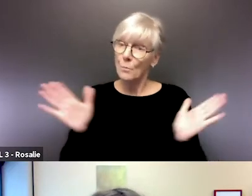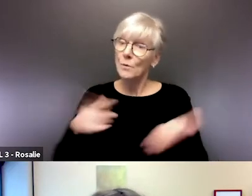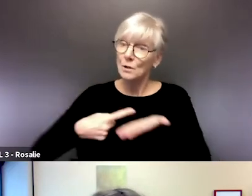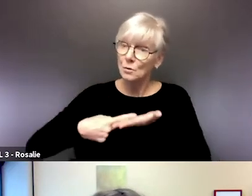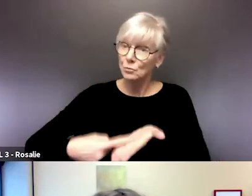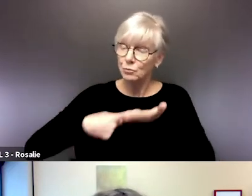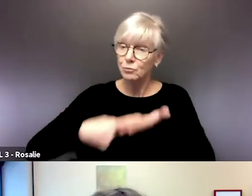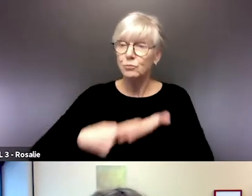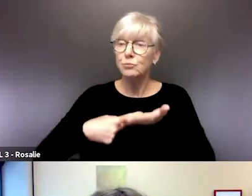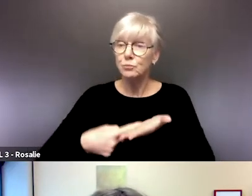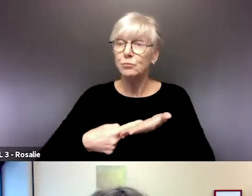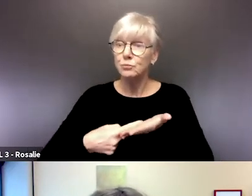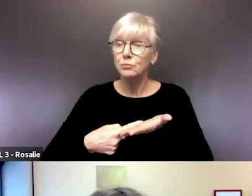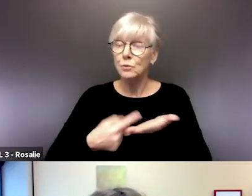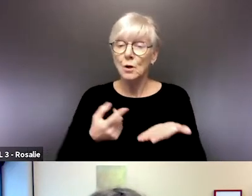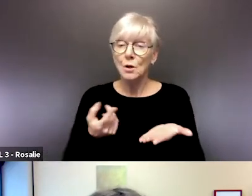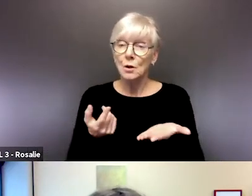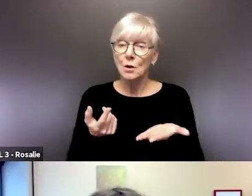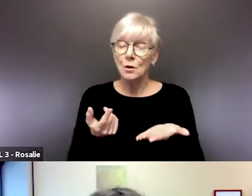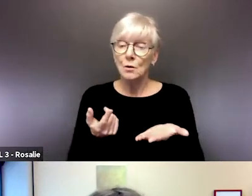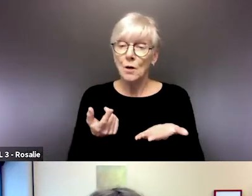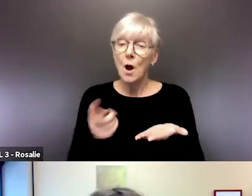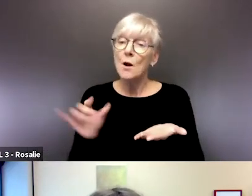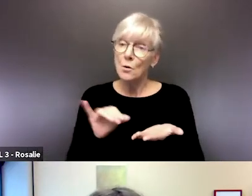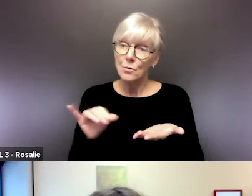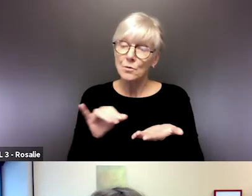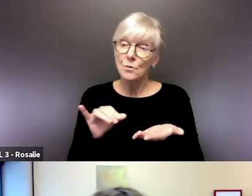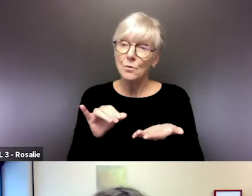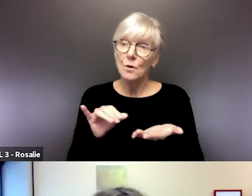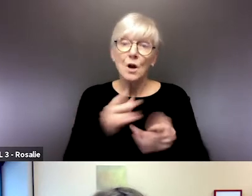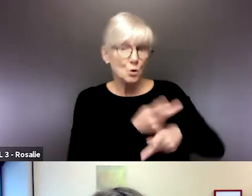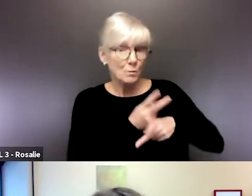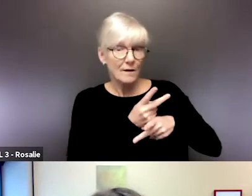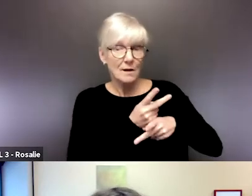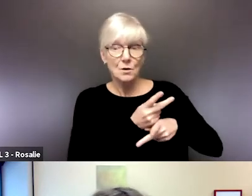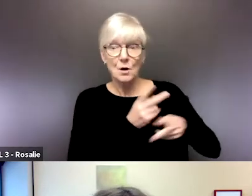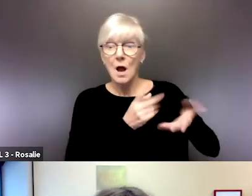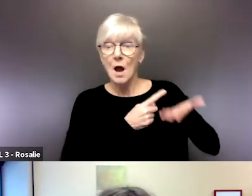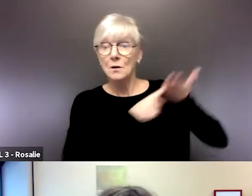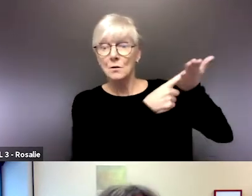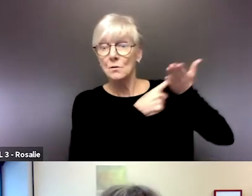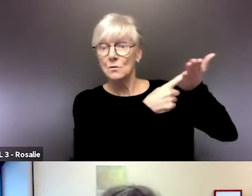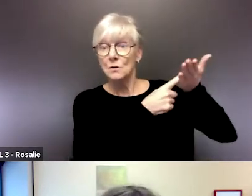without there also being a space for discussion between the supervisor and senior management.